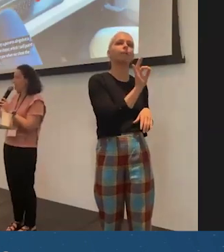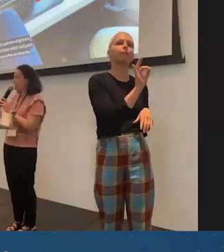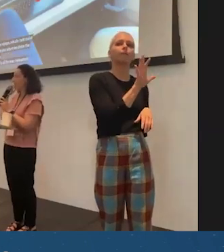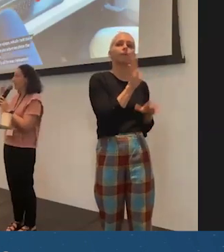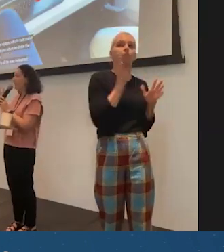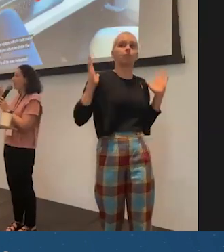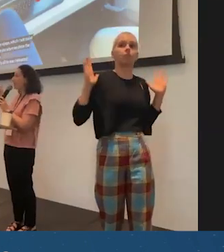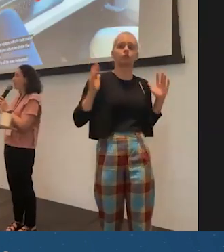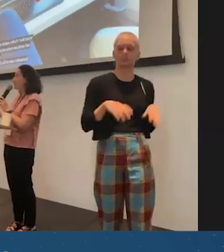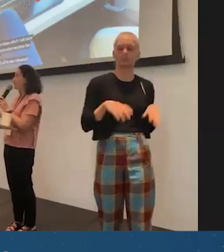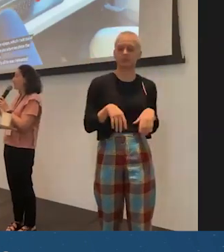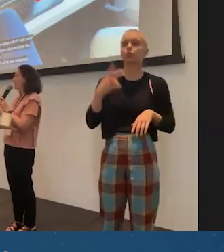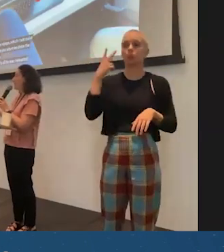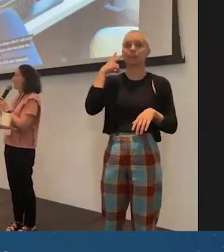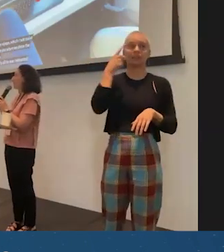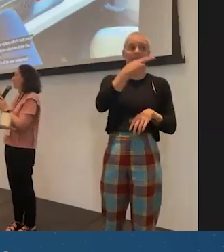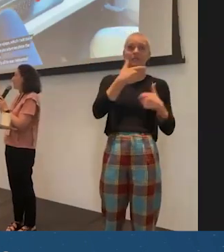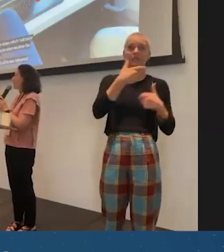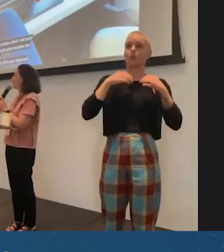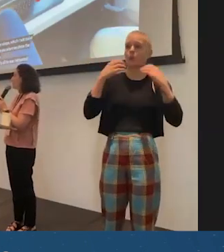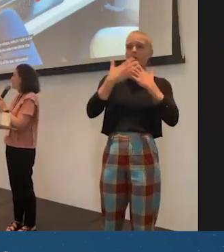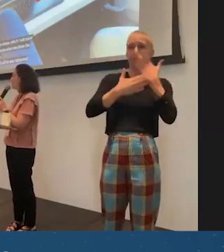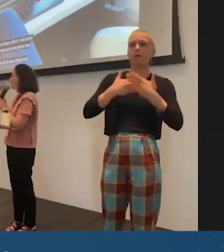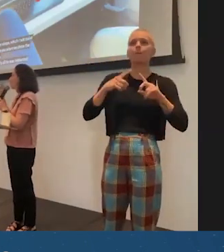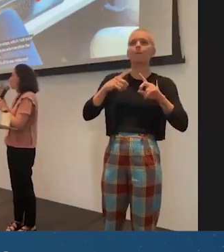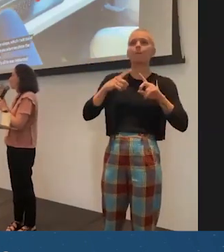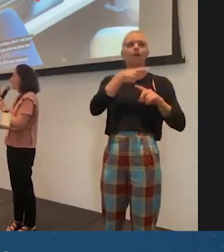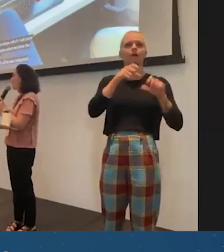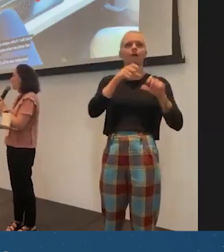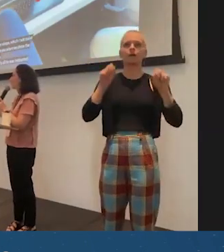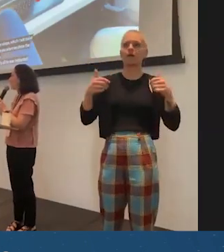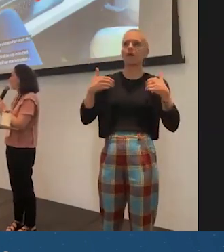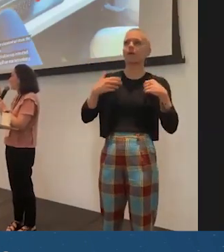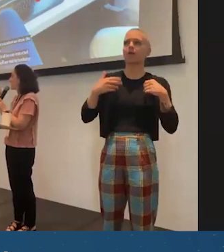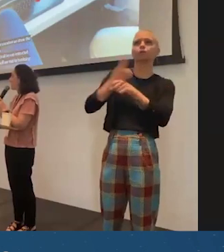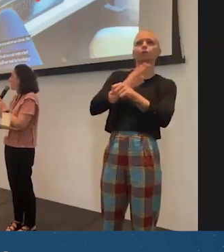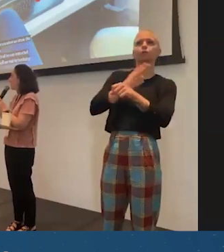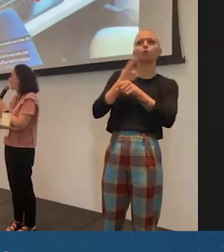but he's able to regain use of control of an index and a thumb